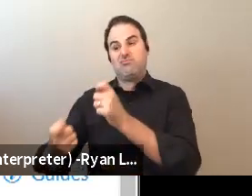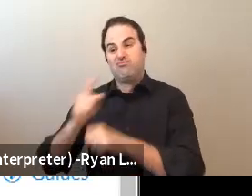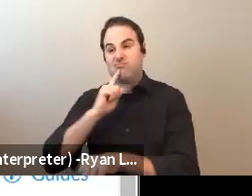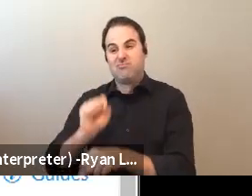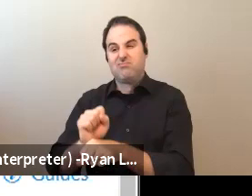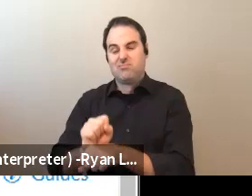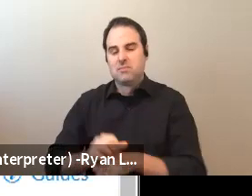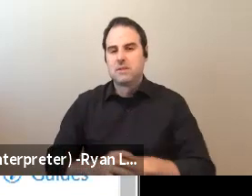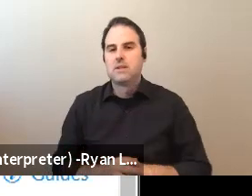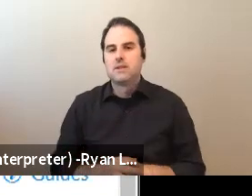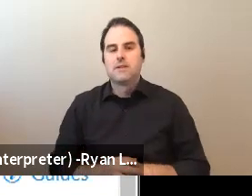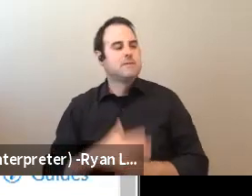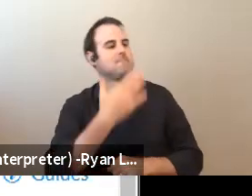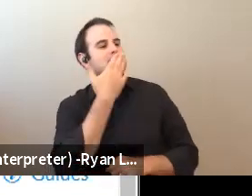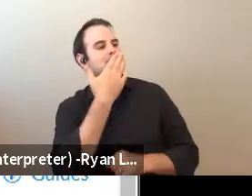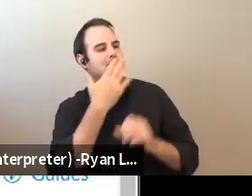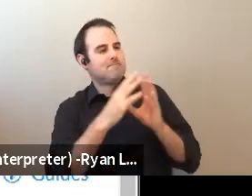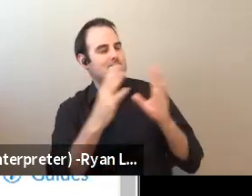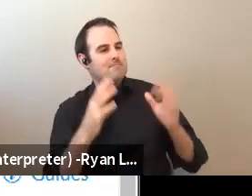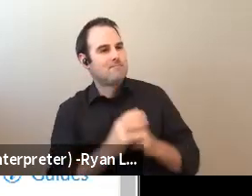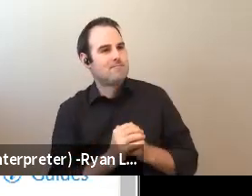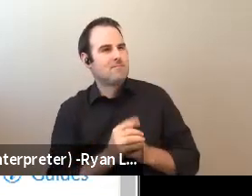Maria Coronel: Thank you so much. Maria Coronel: We'll do that. Yeah.